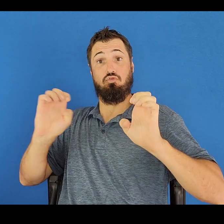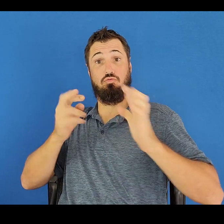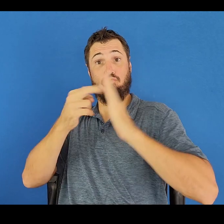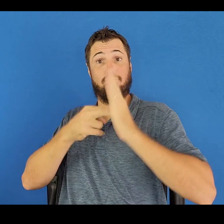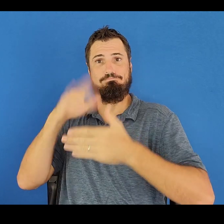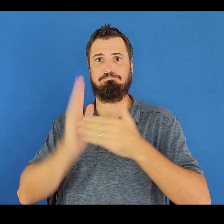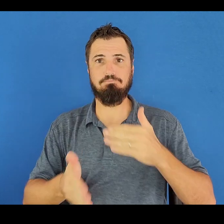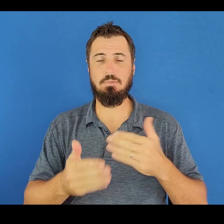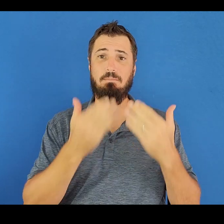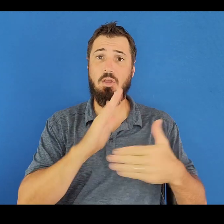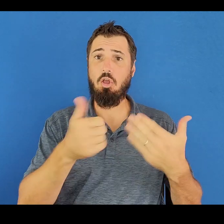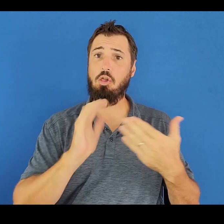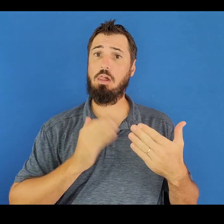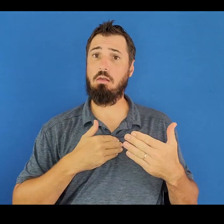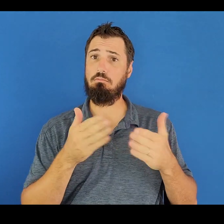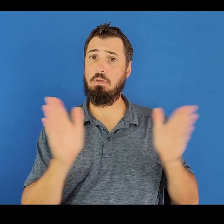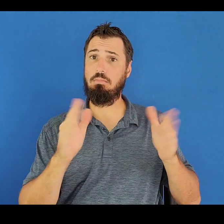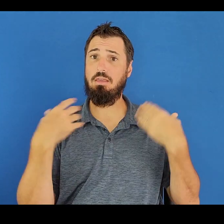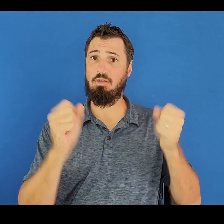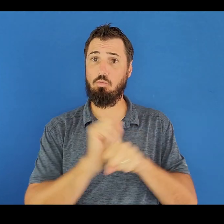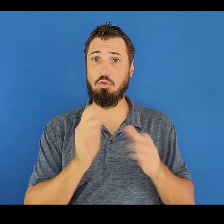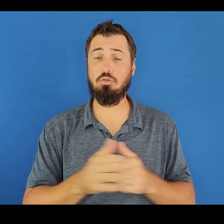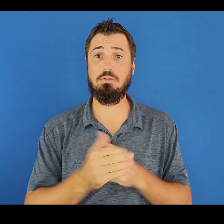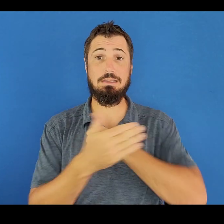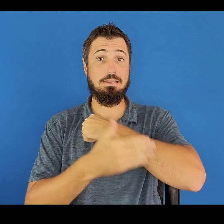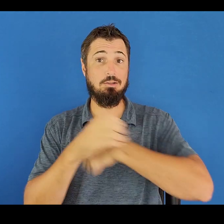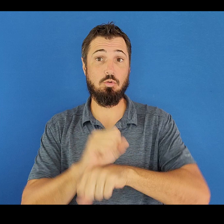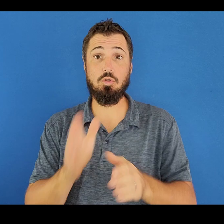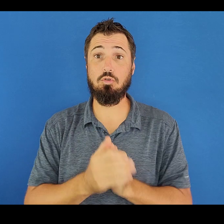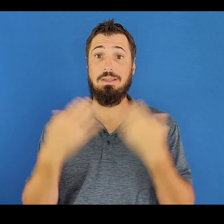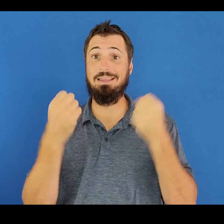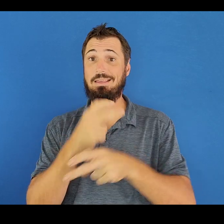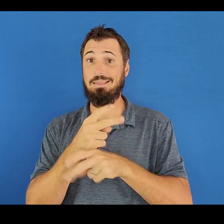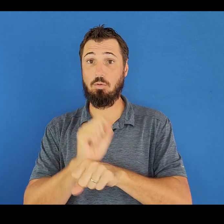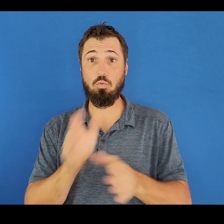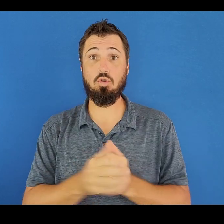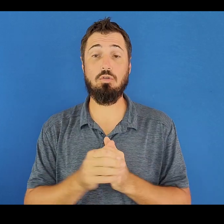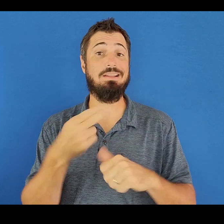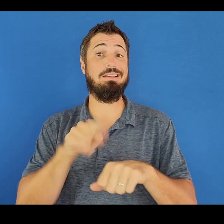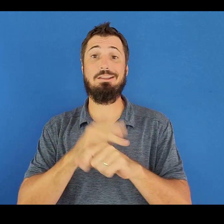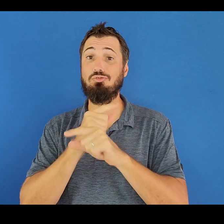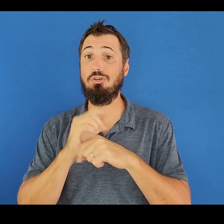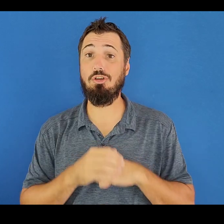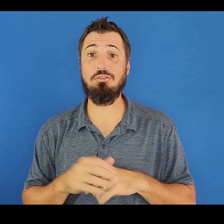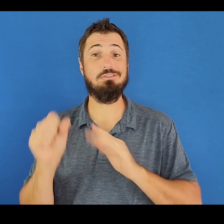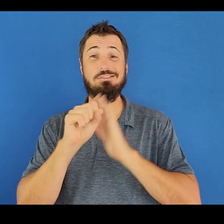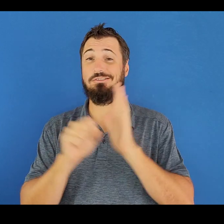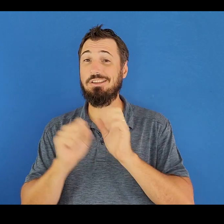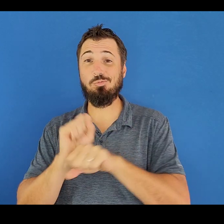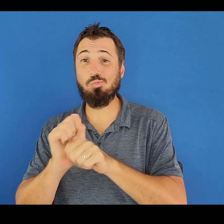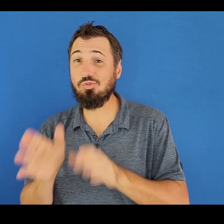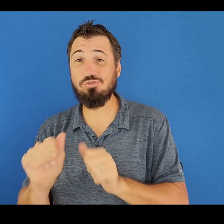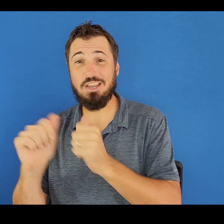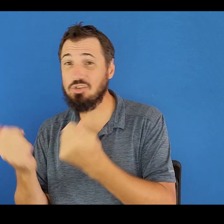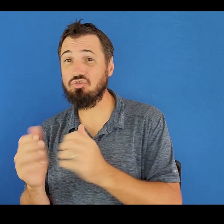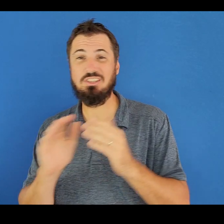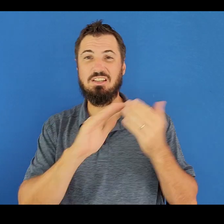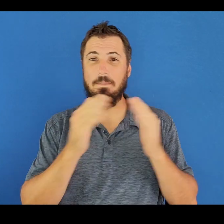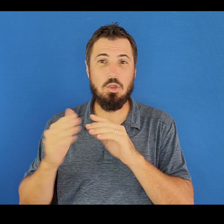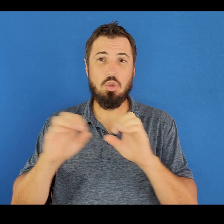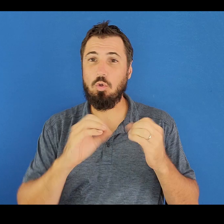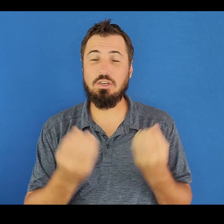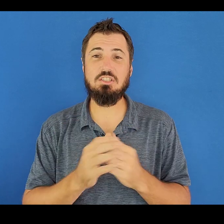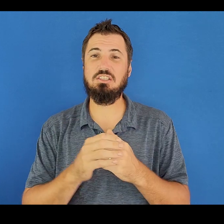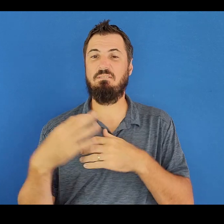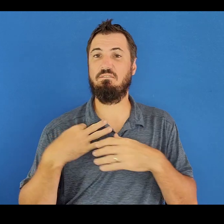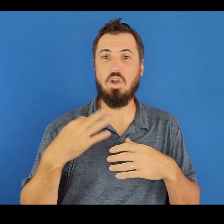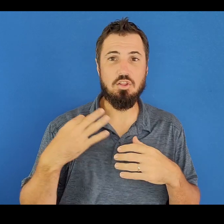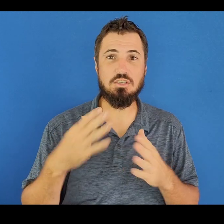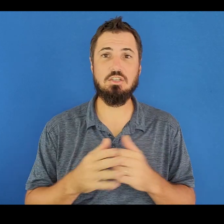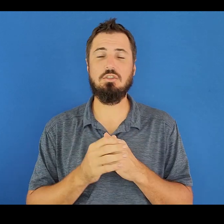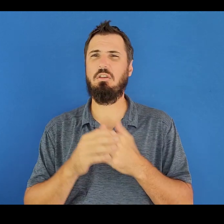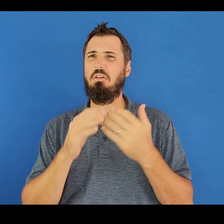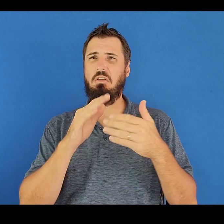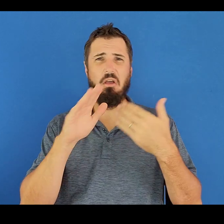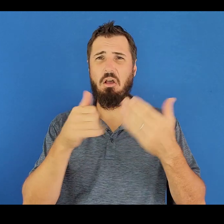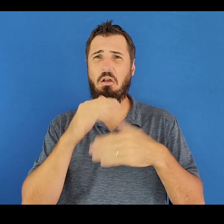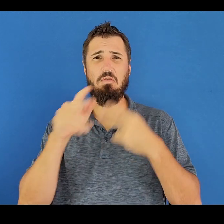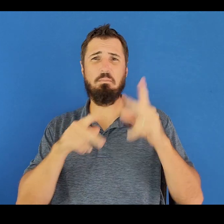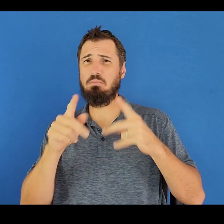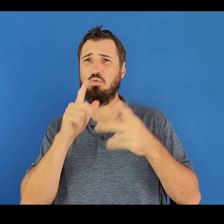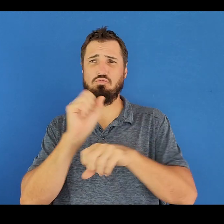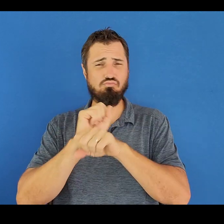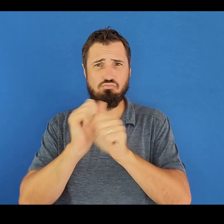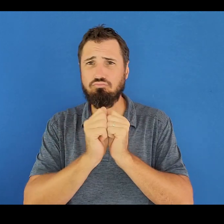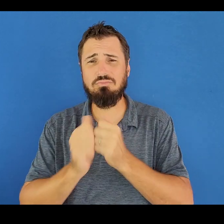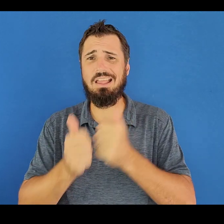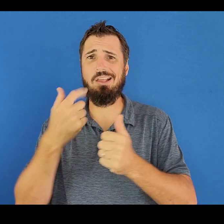Mahalo to our public health workers, County workers, healthcare workers, National Guard, state agencies, community based organizations, volunteers, and all of the partners who helped Kauai